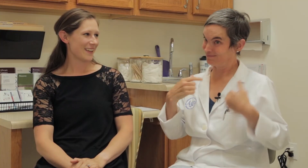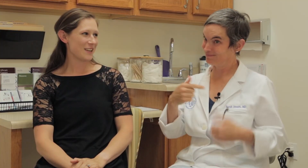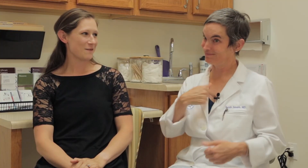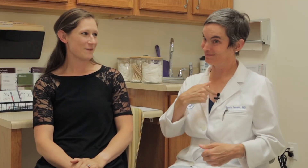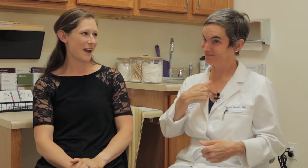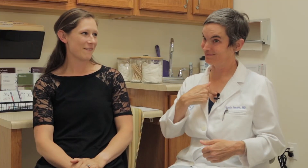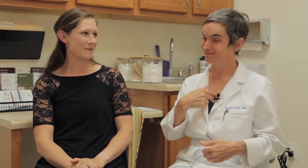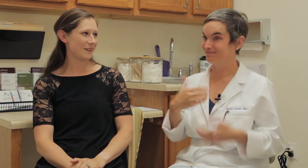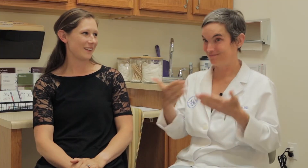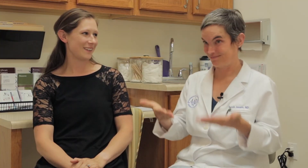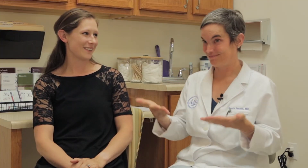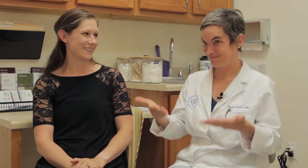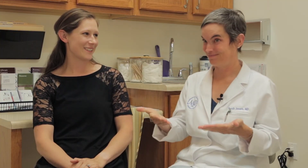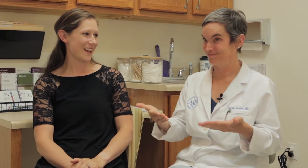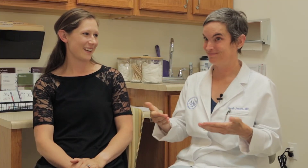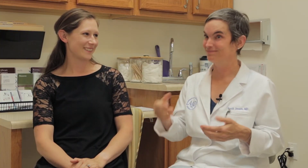Thank you for having me here today.